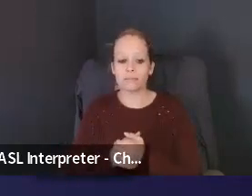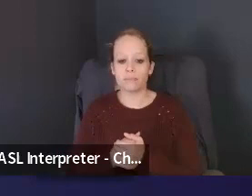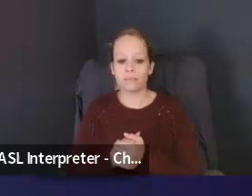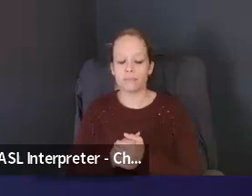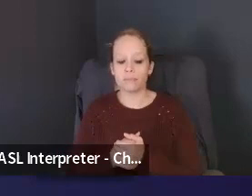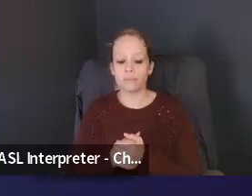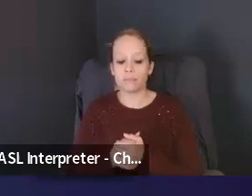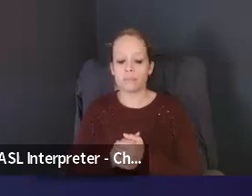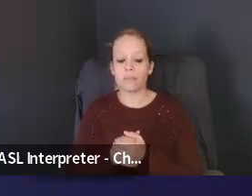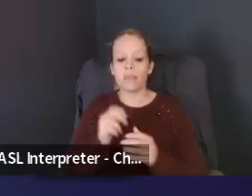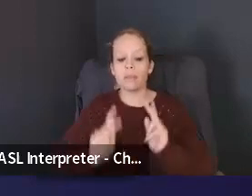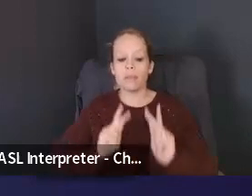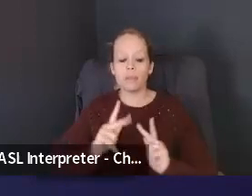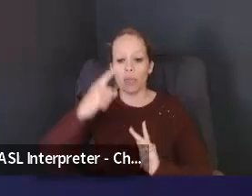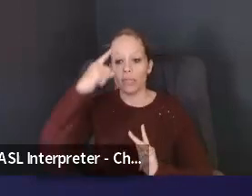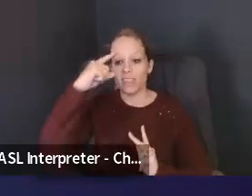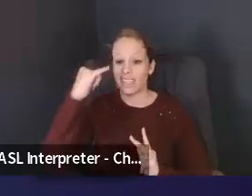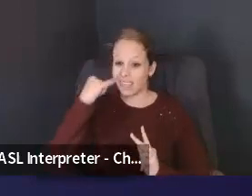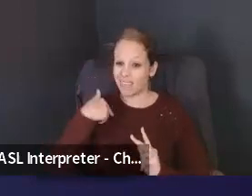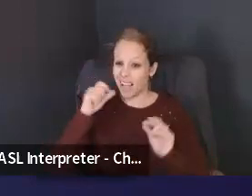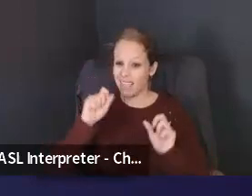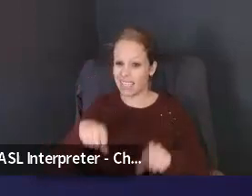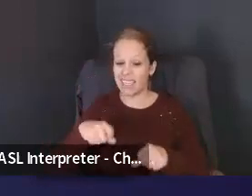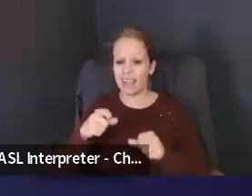if they can make the cheapest proposal possible they're gonna have the best chance of getting the